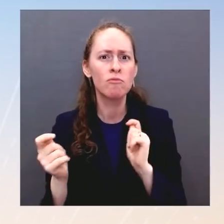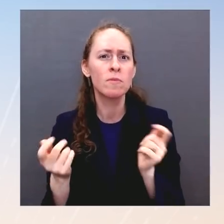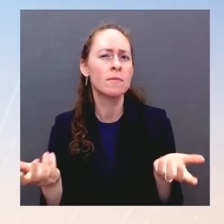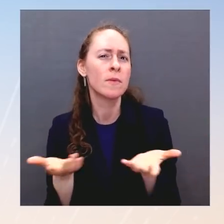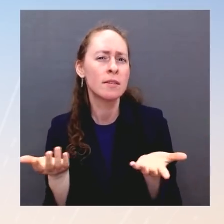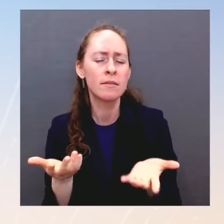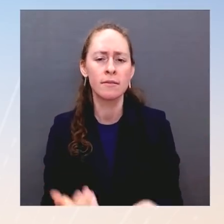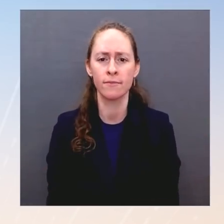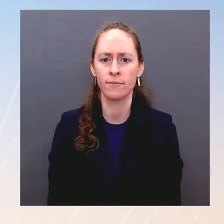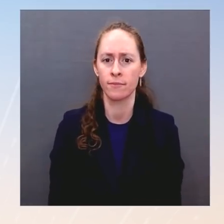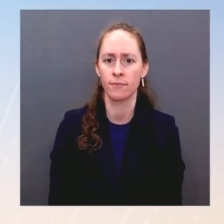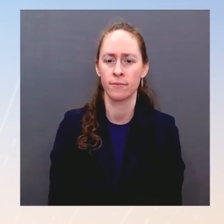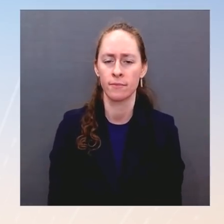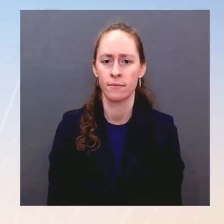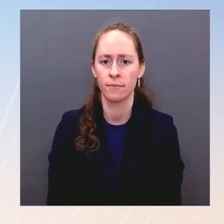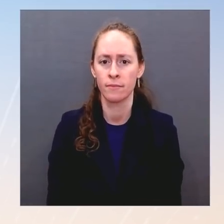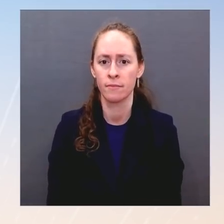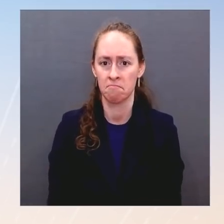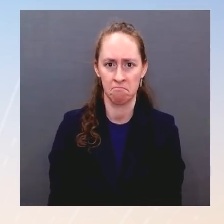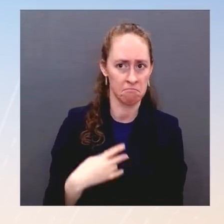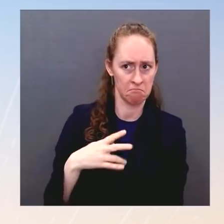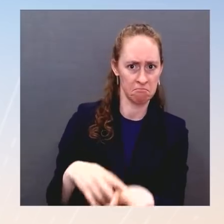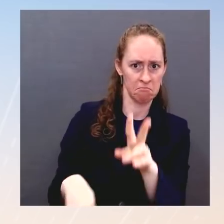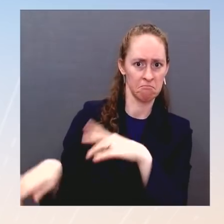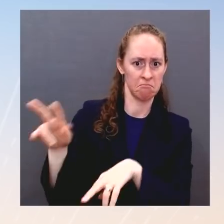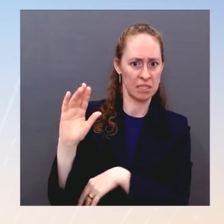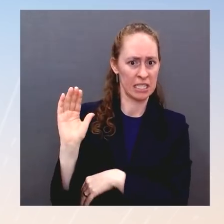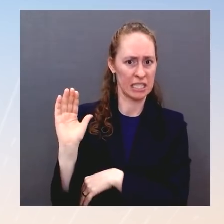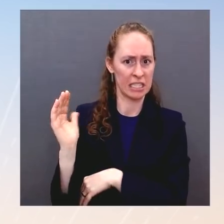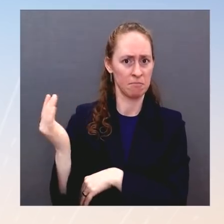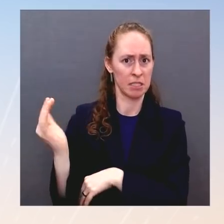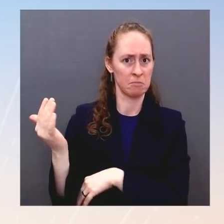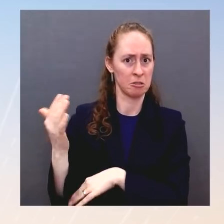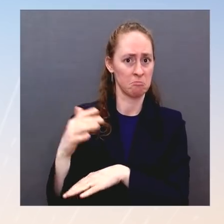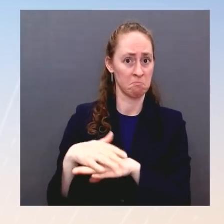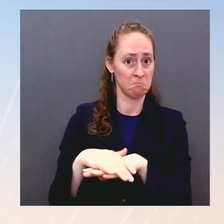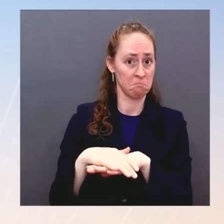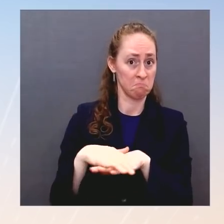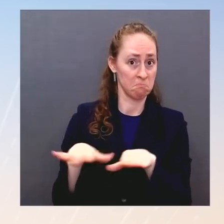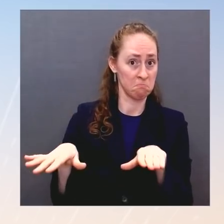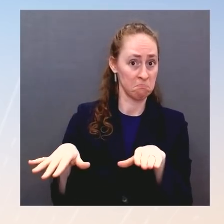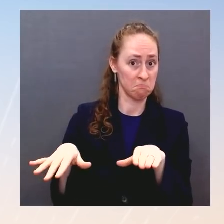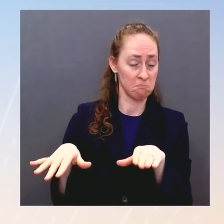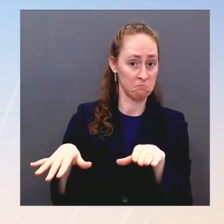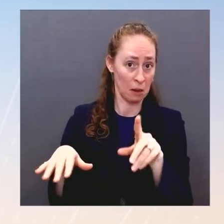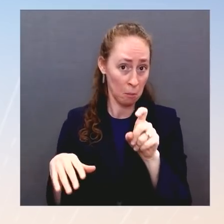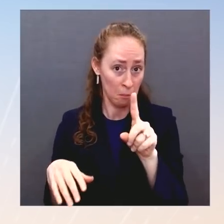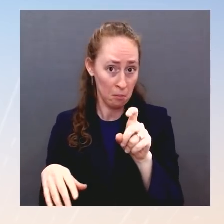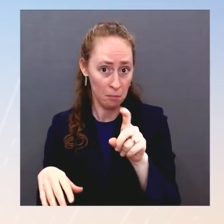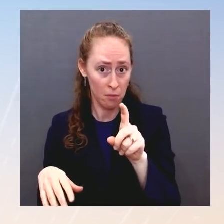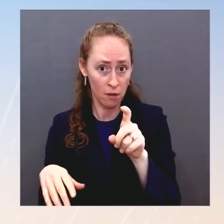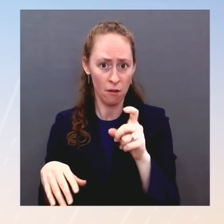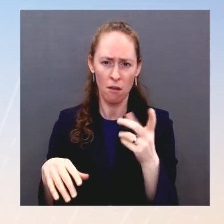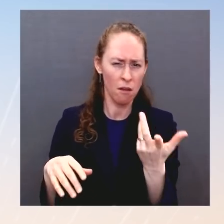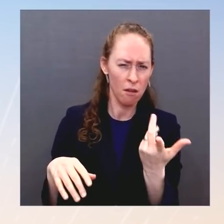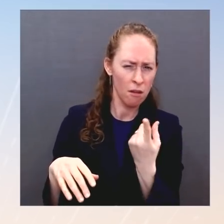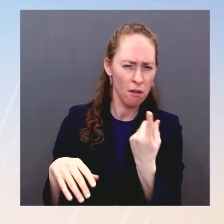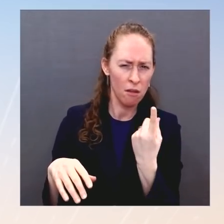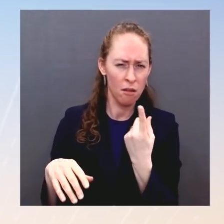Is that guidance that will be followed here in the White House as Washington, D.C., is now not an area recommended anymore for wearing masks indoors.